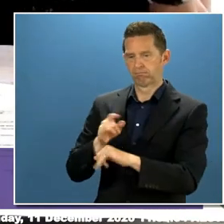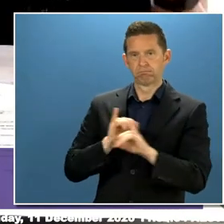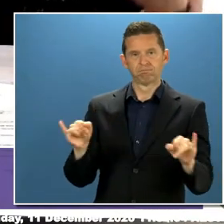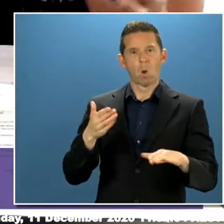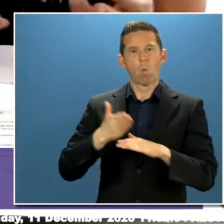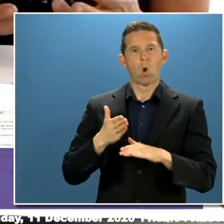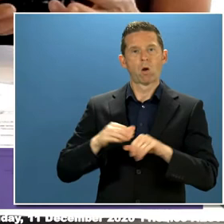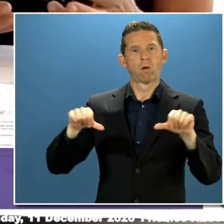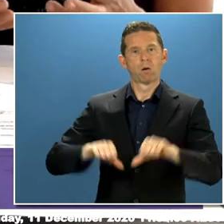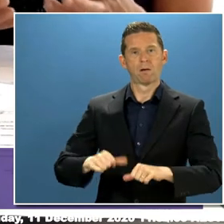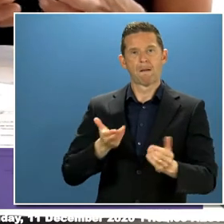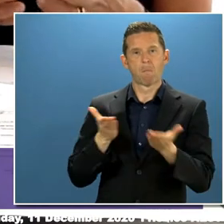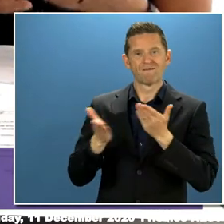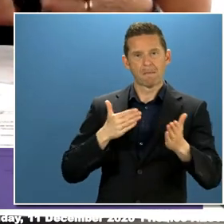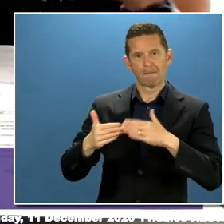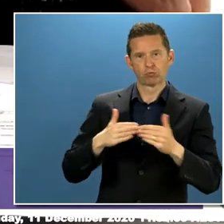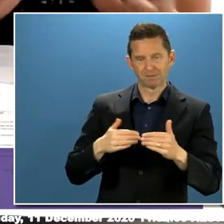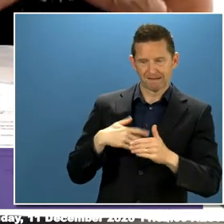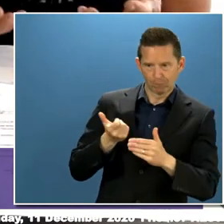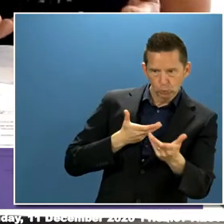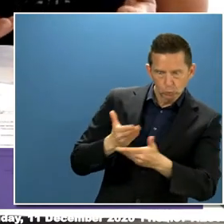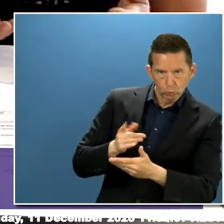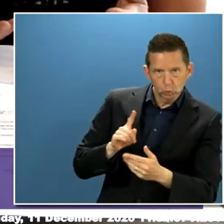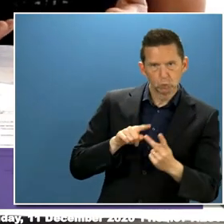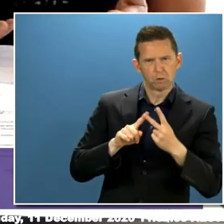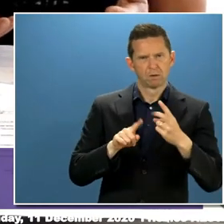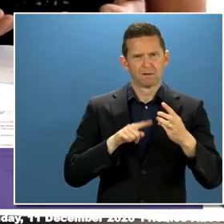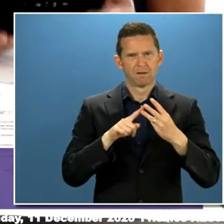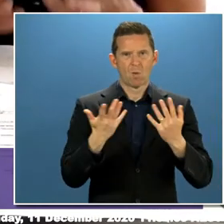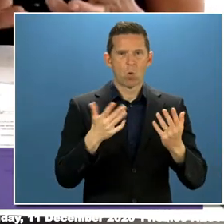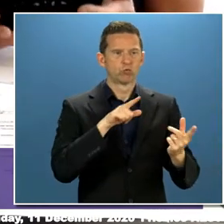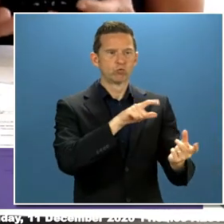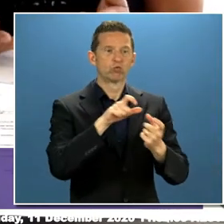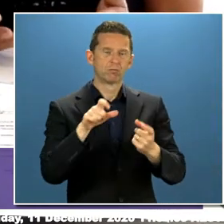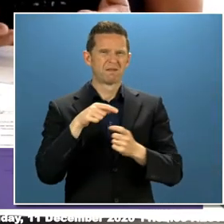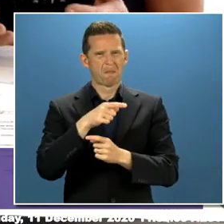So there are certain --- or recruitment is a really big piece of the puzzle.